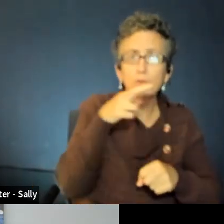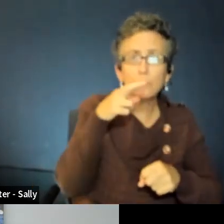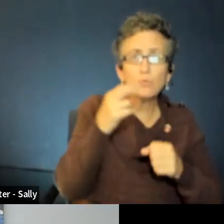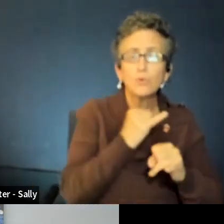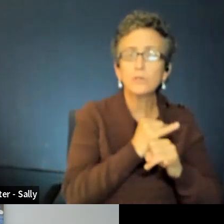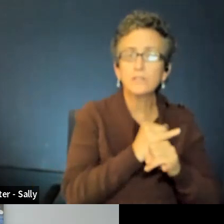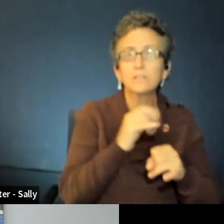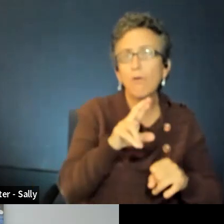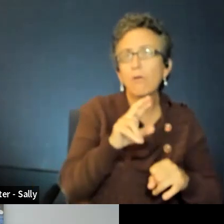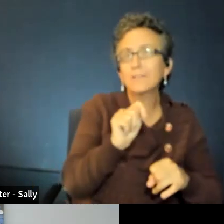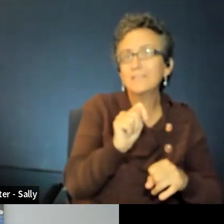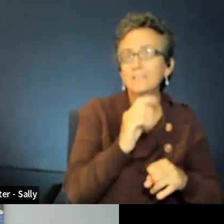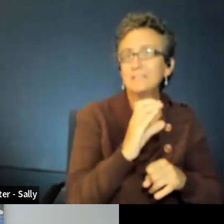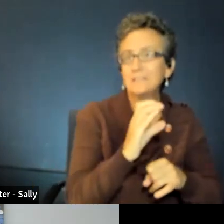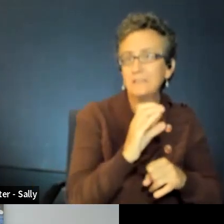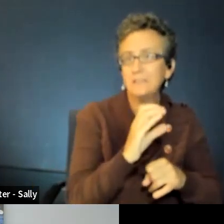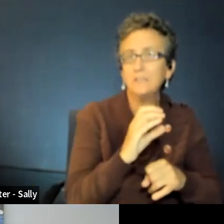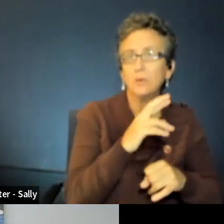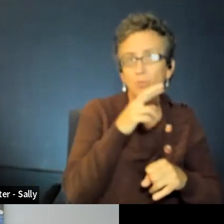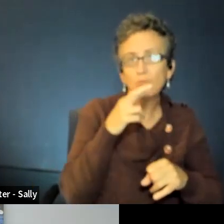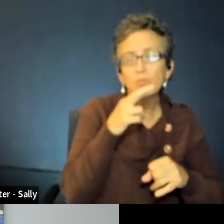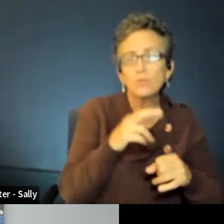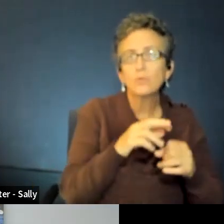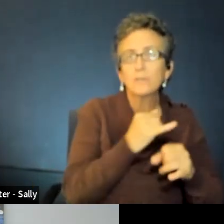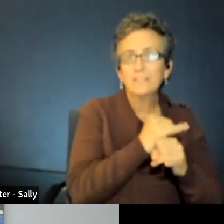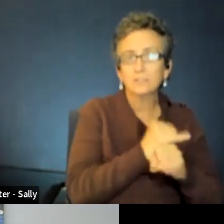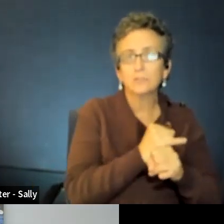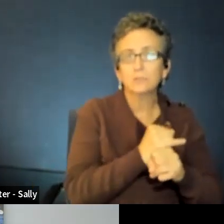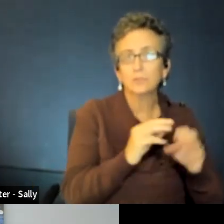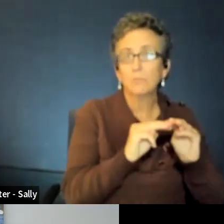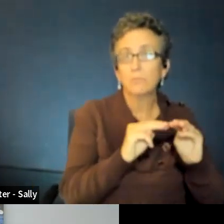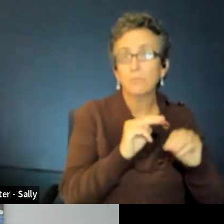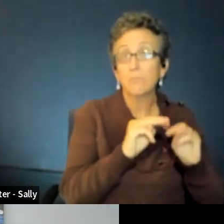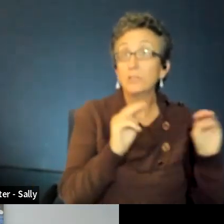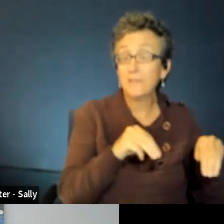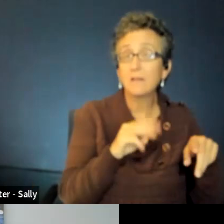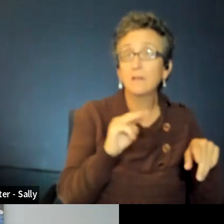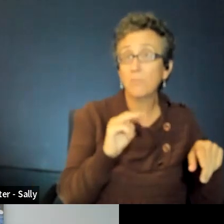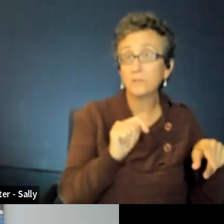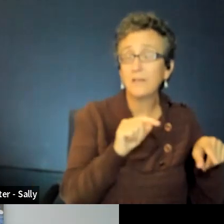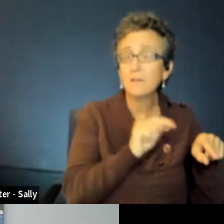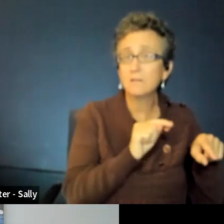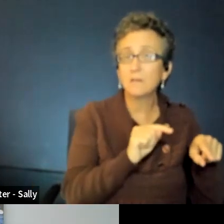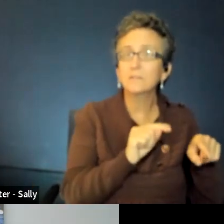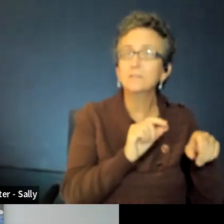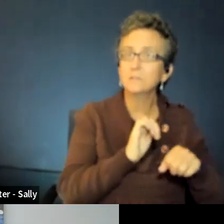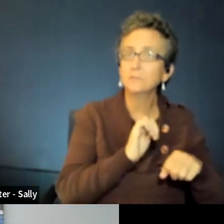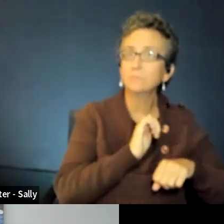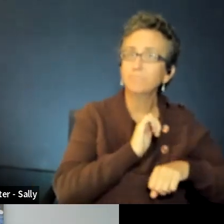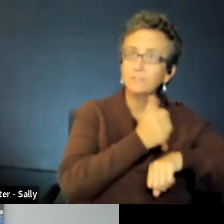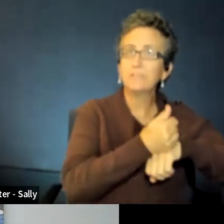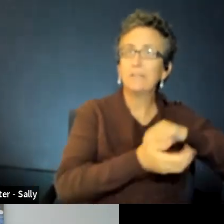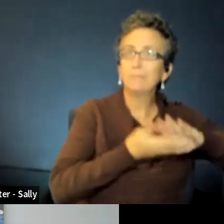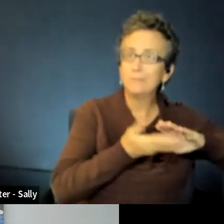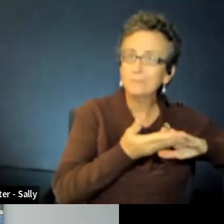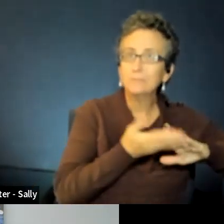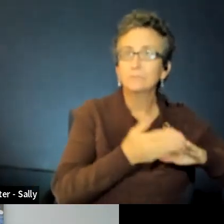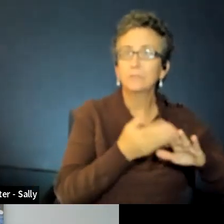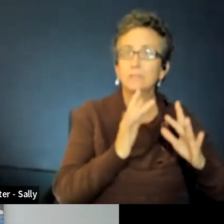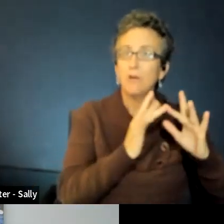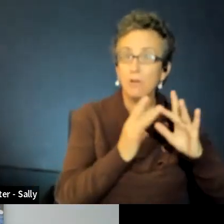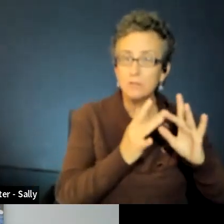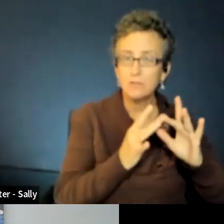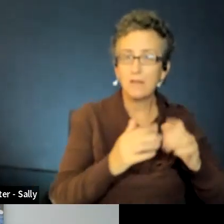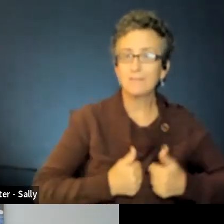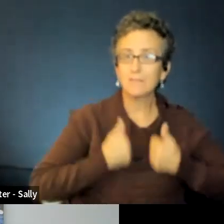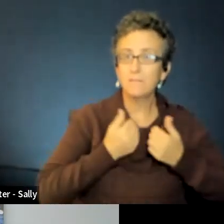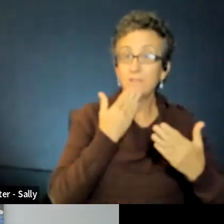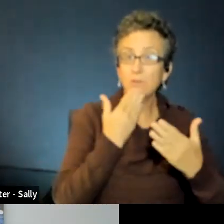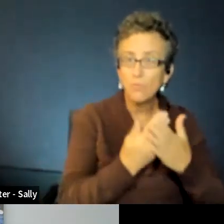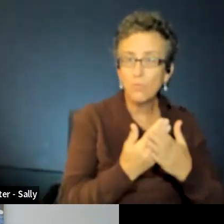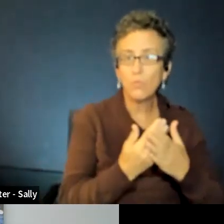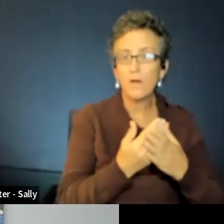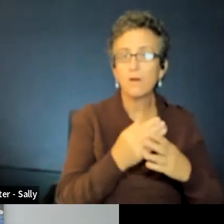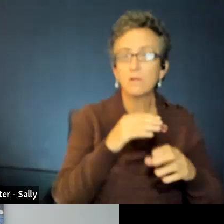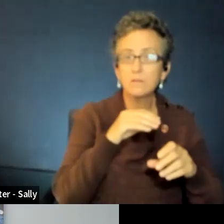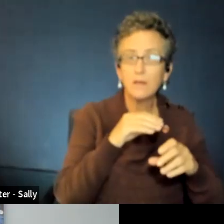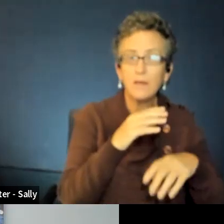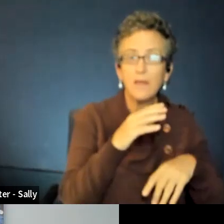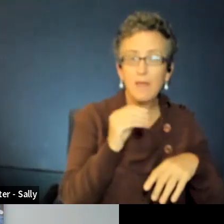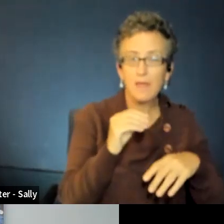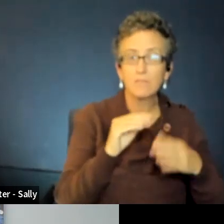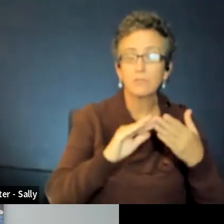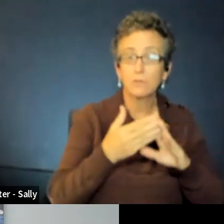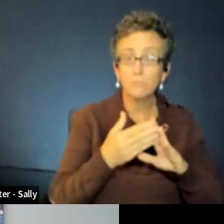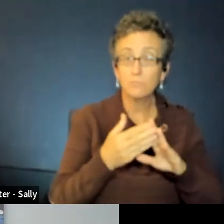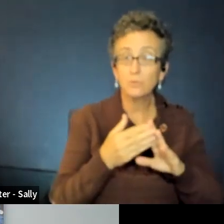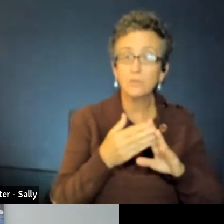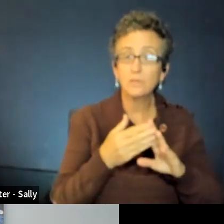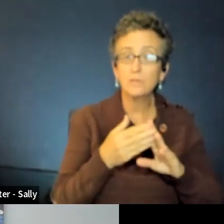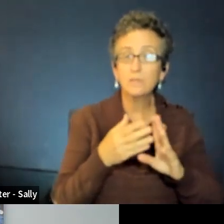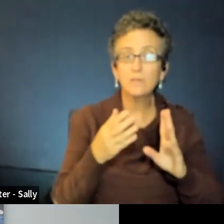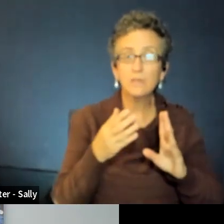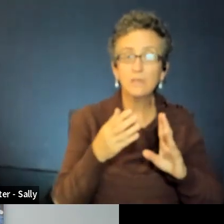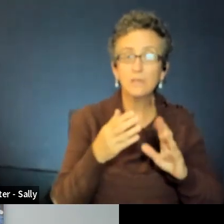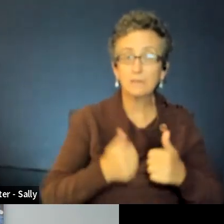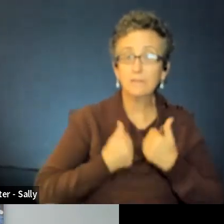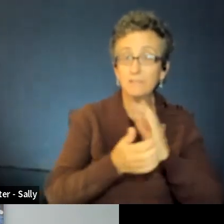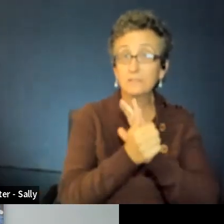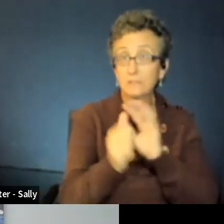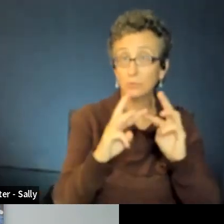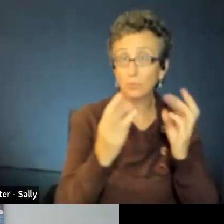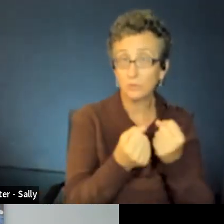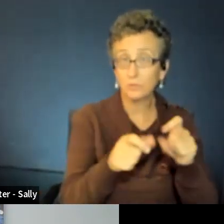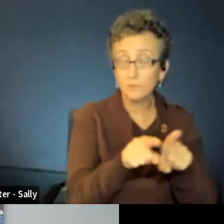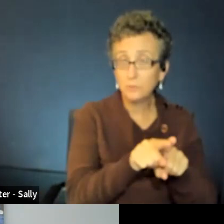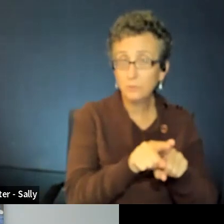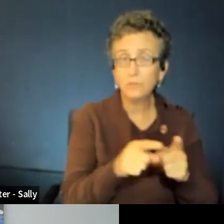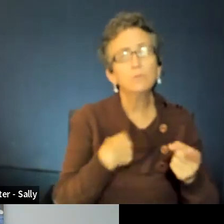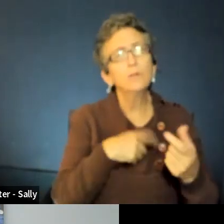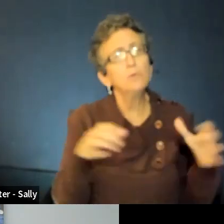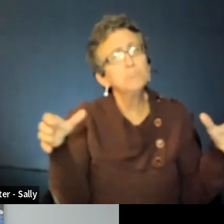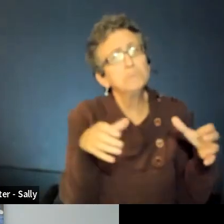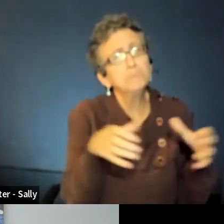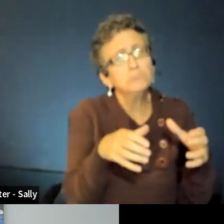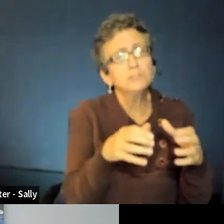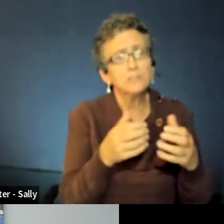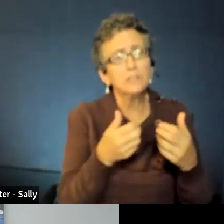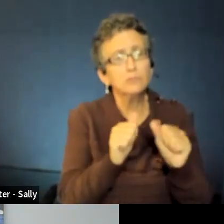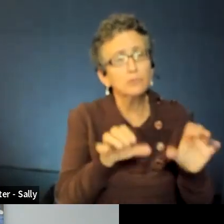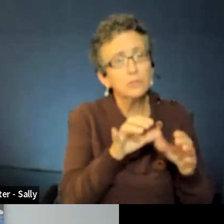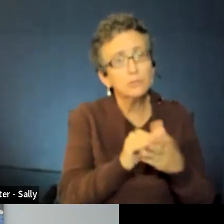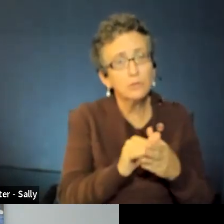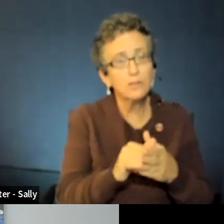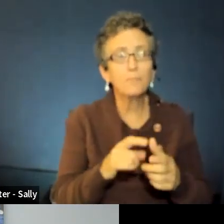Laramie County area is where Cheyenne is, it's our capital so we were trying to get some advocacy going, but you would think with our capital but we couldn't get people to come to the center to get a group going. So we kind of started doing some Internet things, started to try to get some groups going, and we did start to use zoom meetings even before the pandemic to get going with some advocacy things in eastern Wyoming. We will talk a little bit more about that in a little bit. We also had be